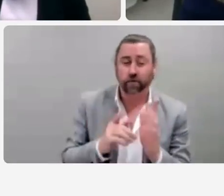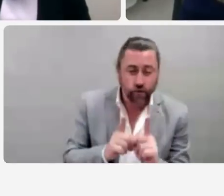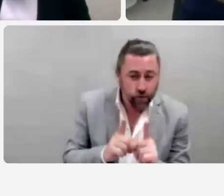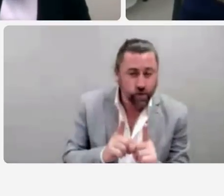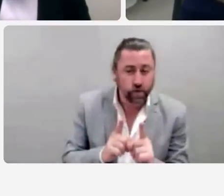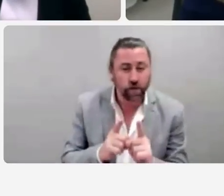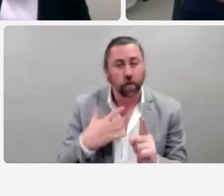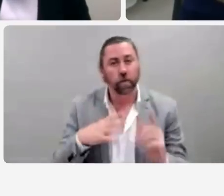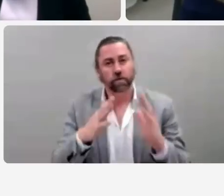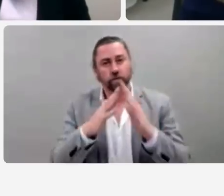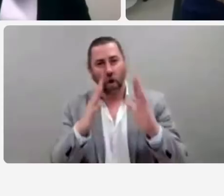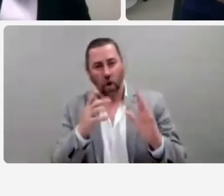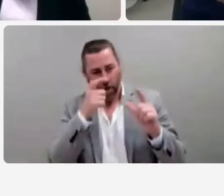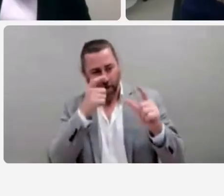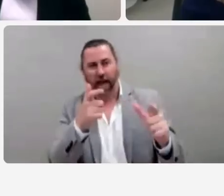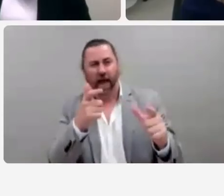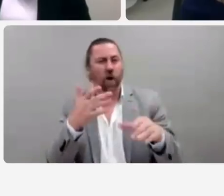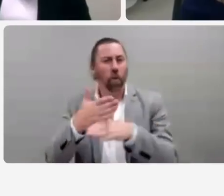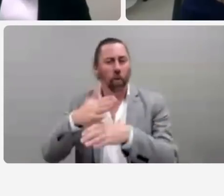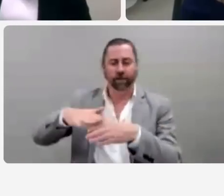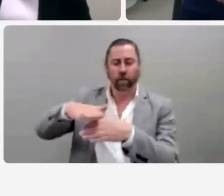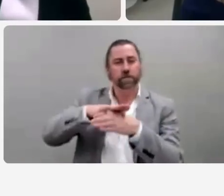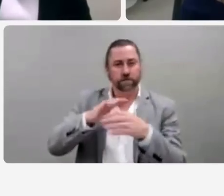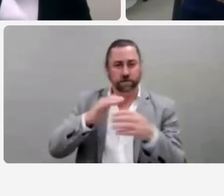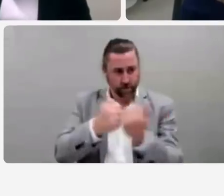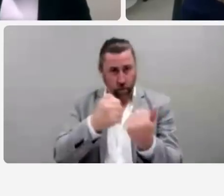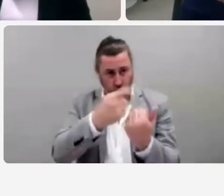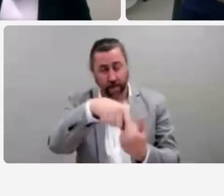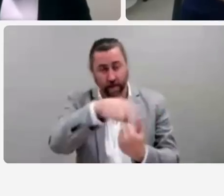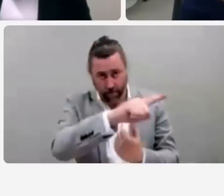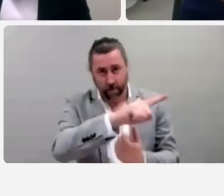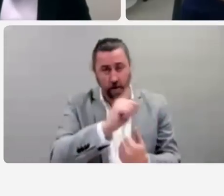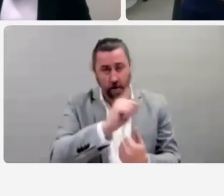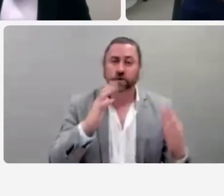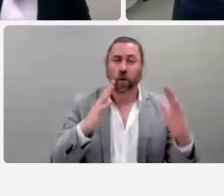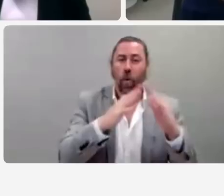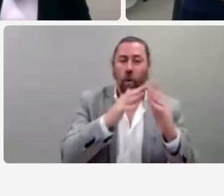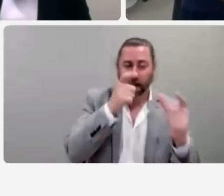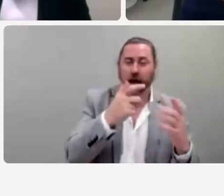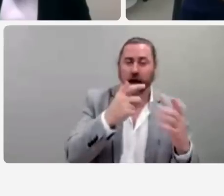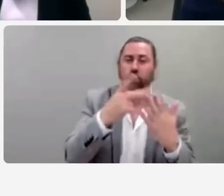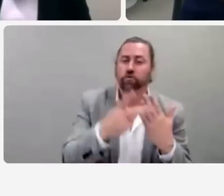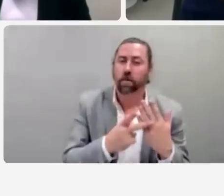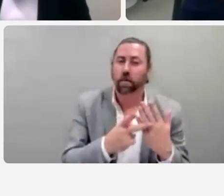home care program we're talking about we have also